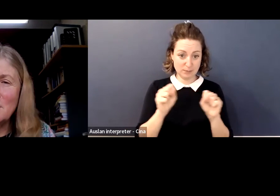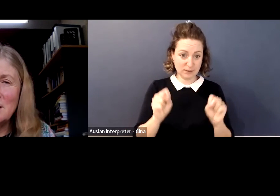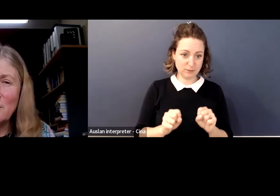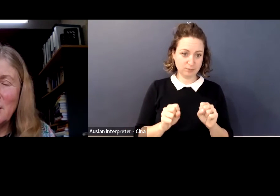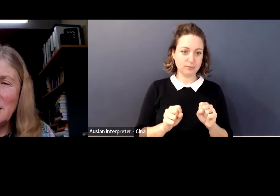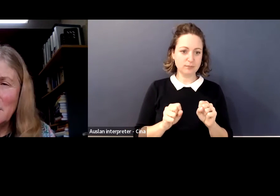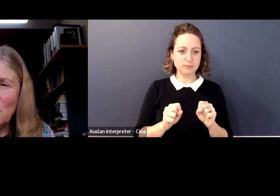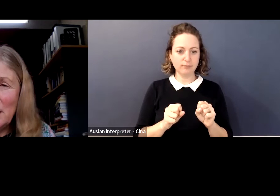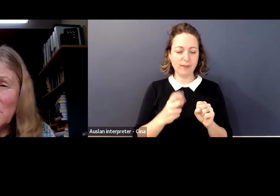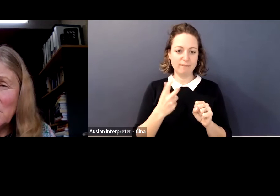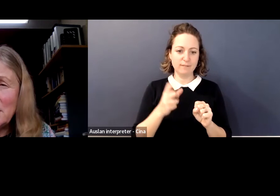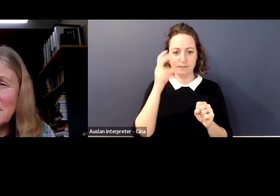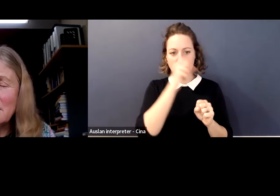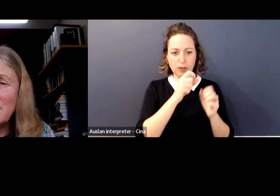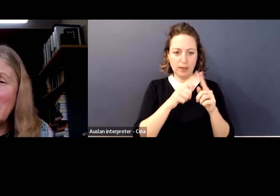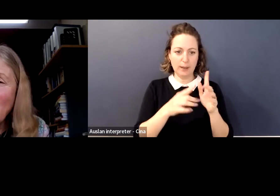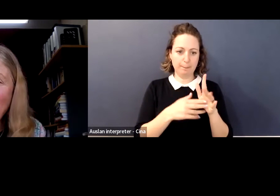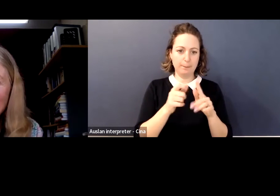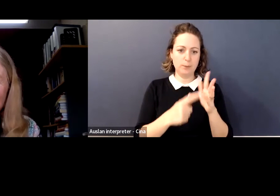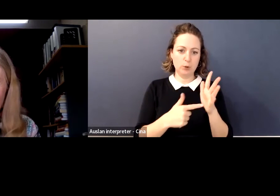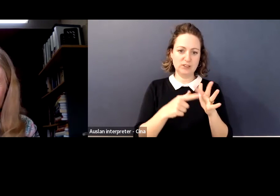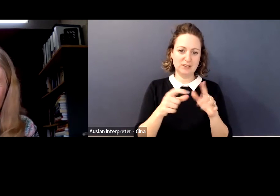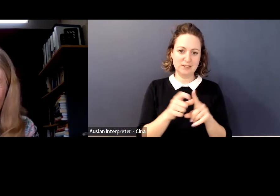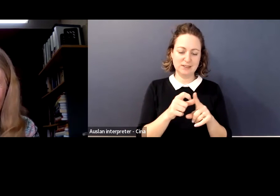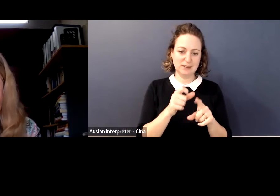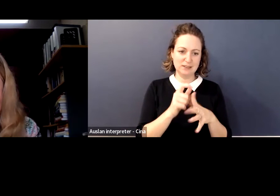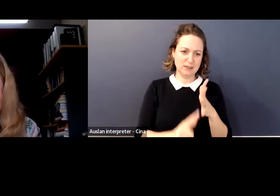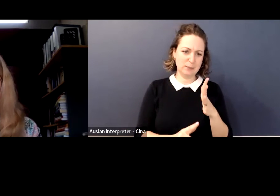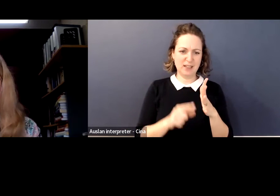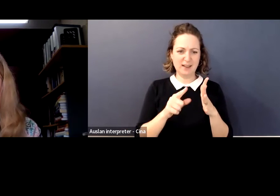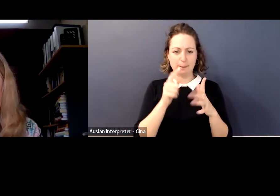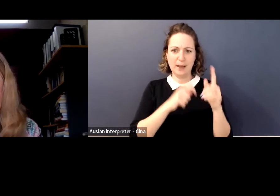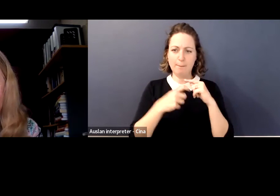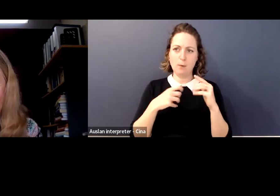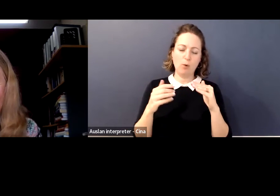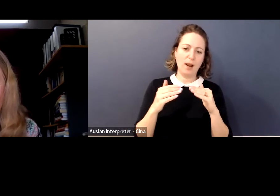a means of creating a more equitable system. And I kind of support that in many ways. I do